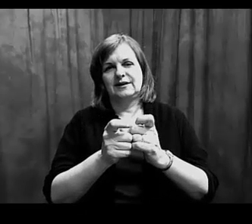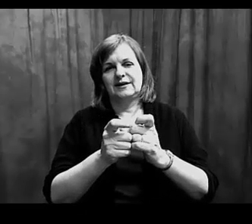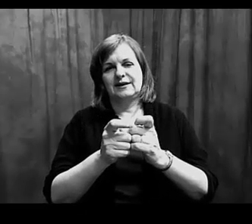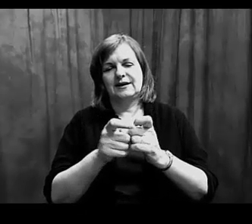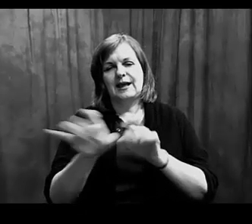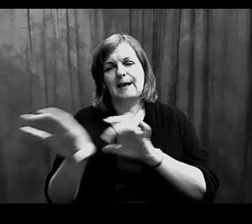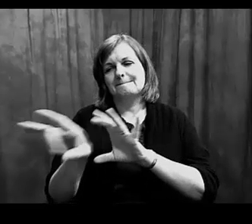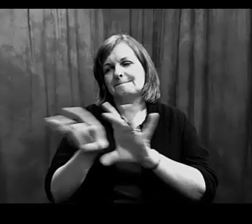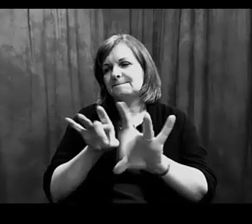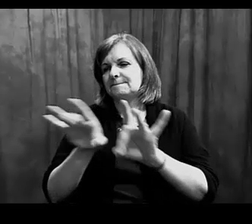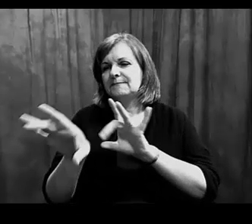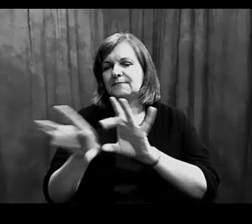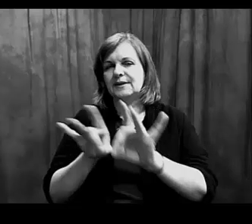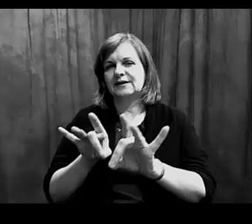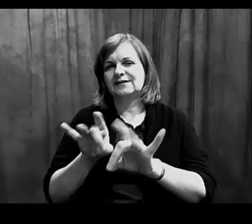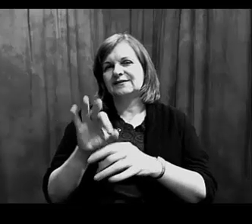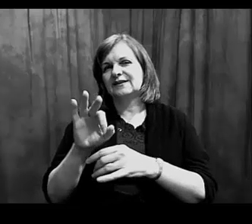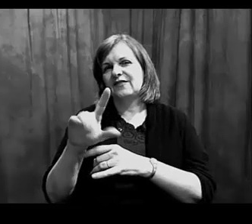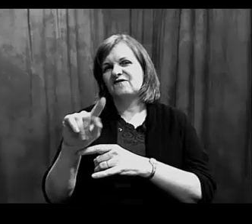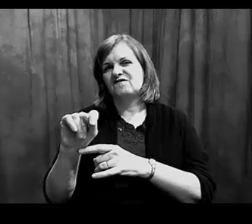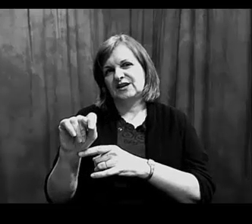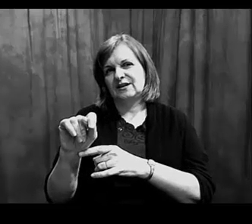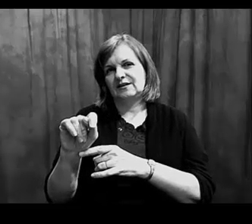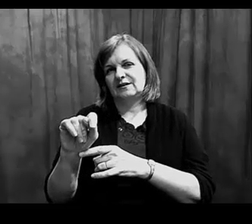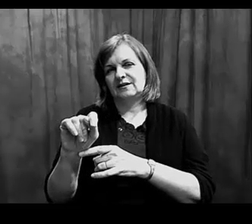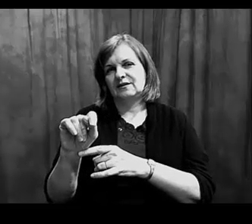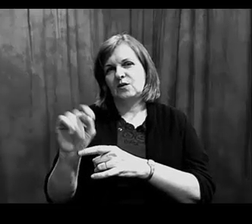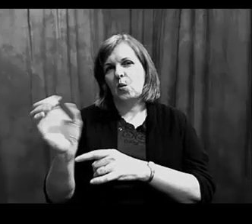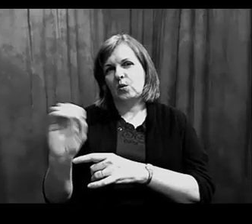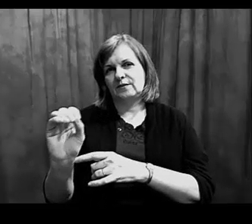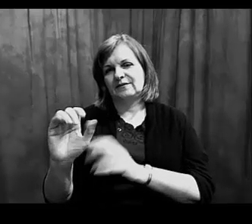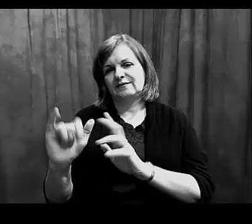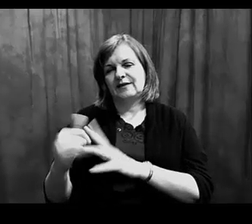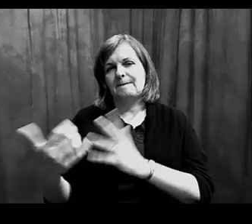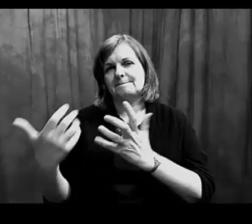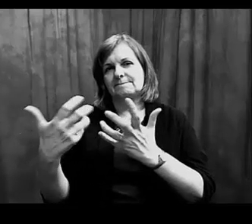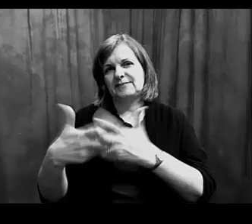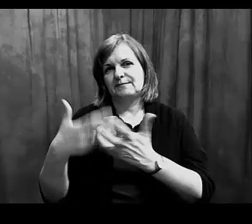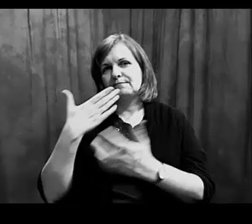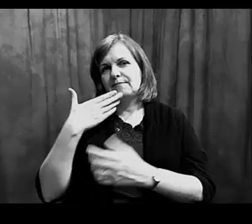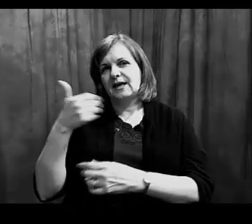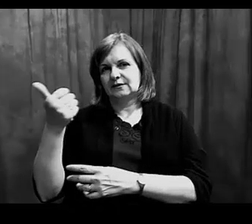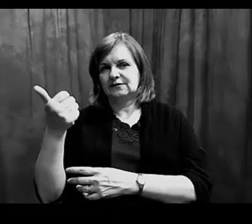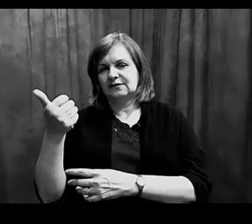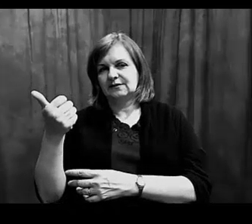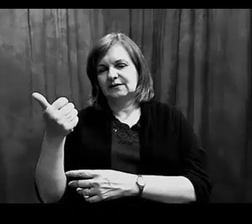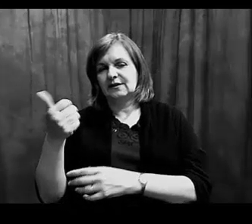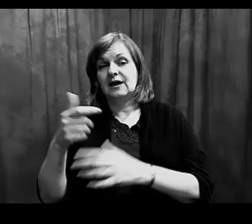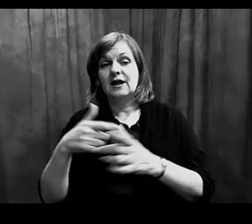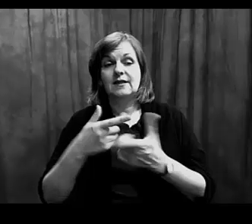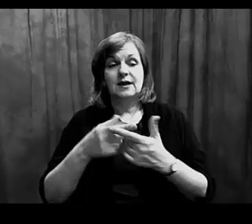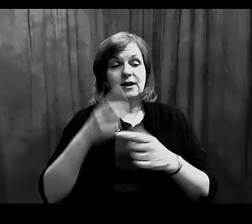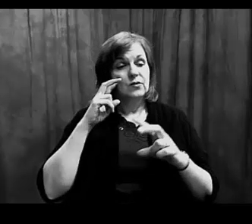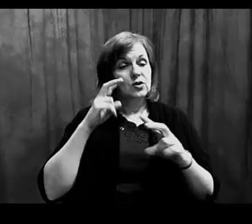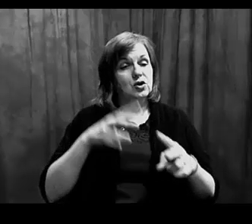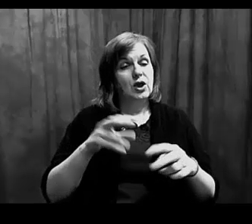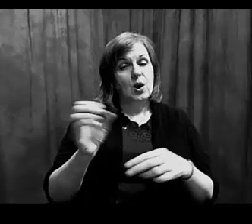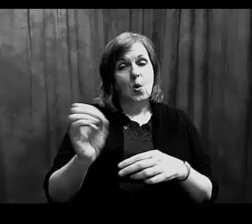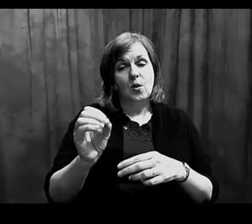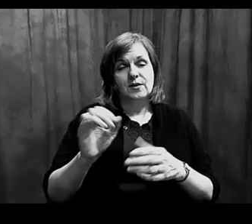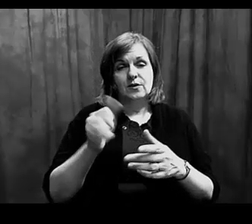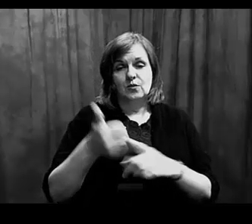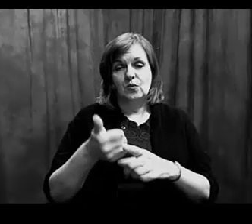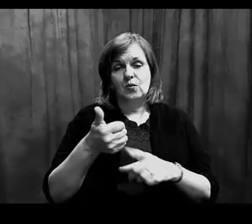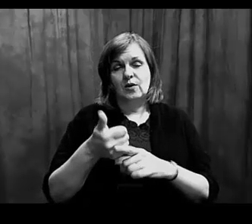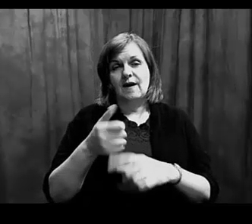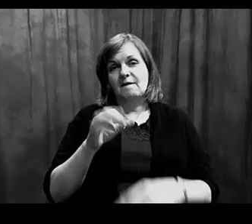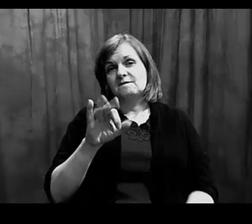strictly an editing mechanism so it's selecting for the "fit" organisms